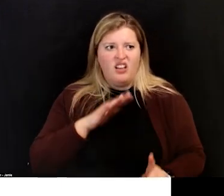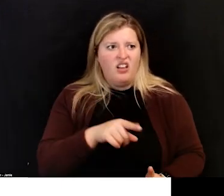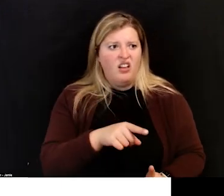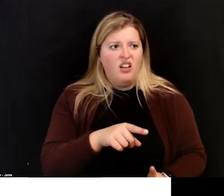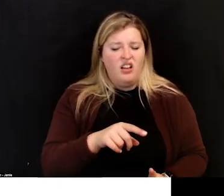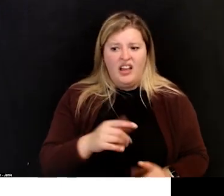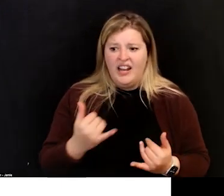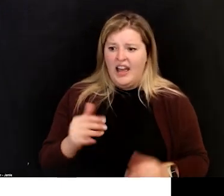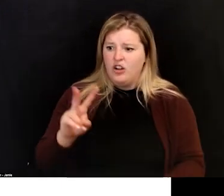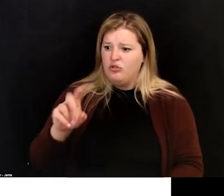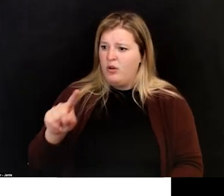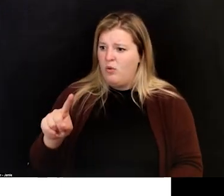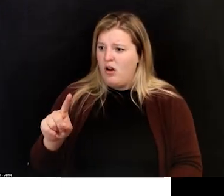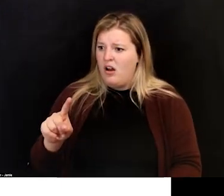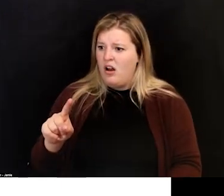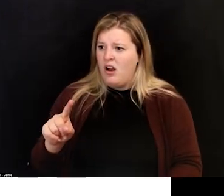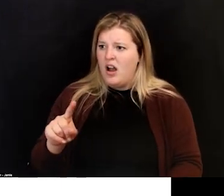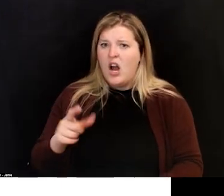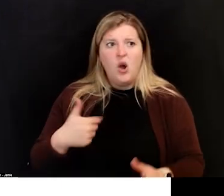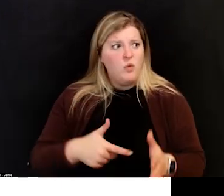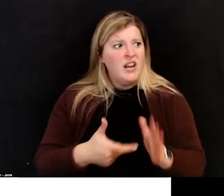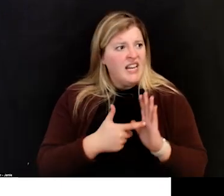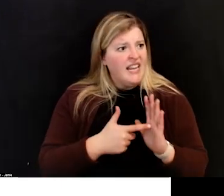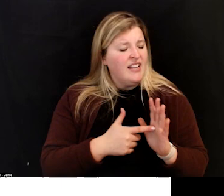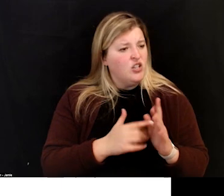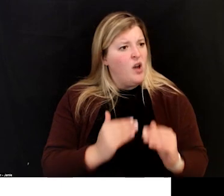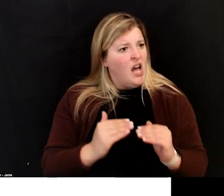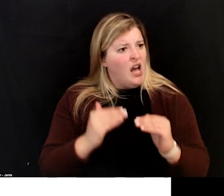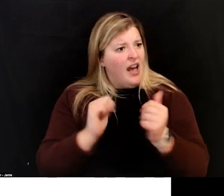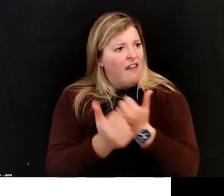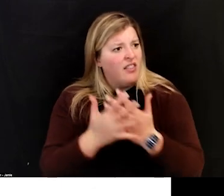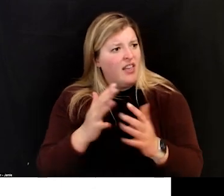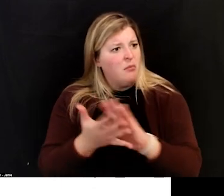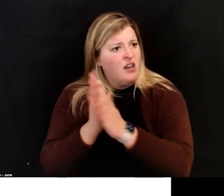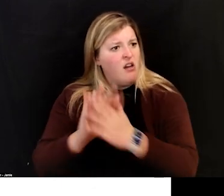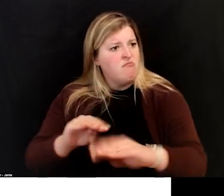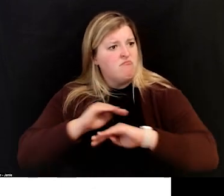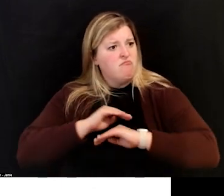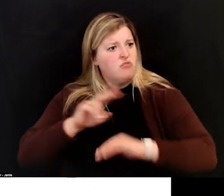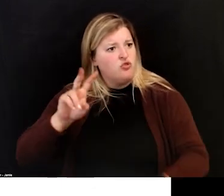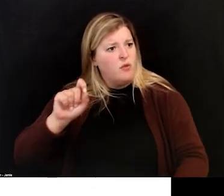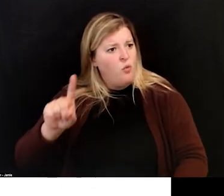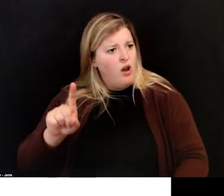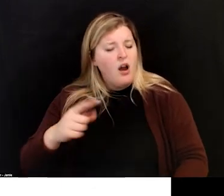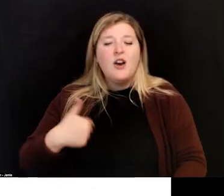Are we fully accessible to 2.1?" And we had to find a way to say, "Well, yes, but not really"